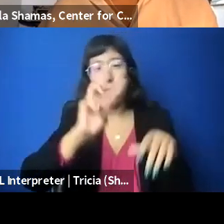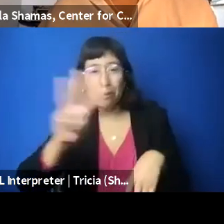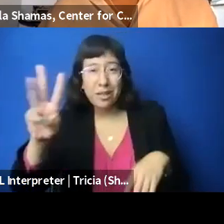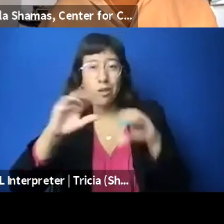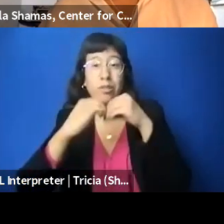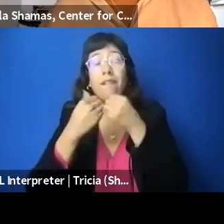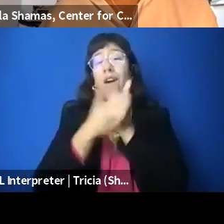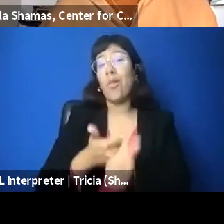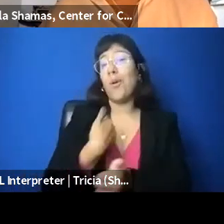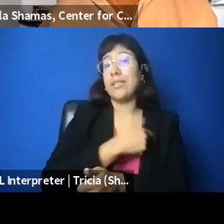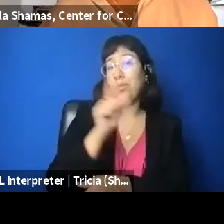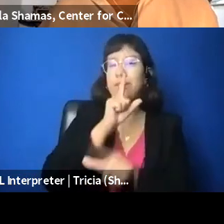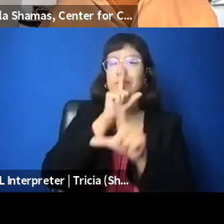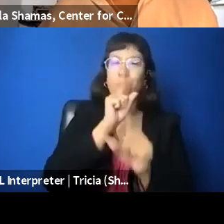and subscribe to our newsletter